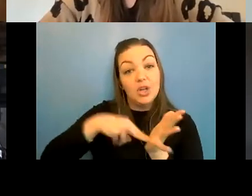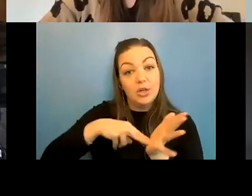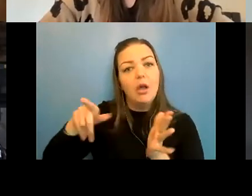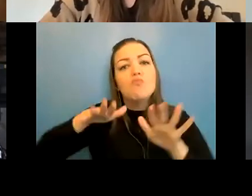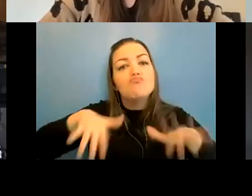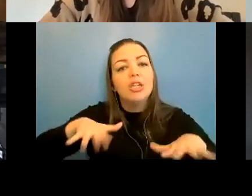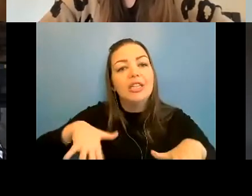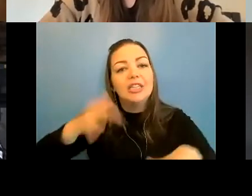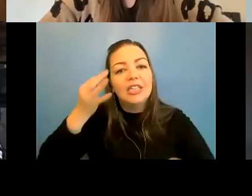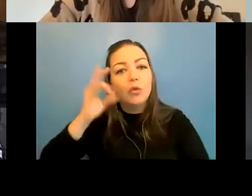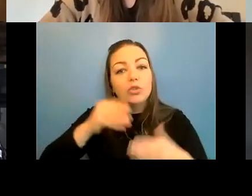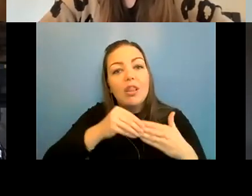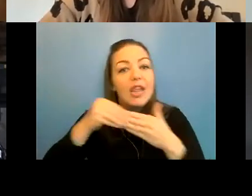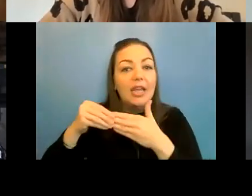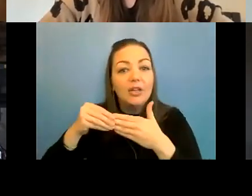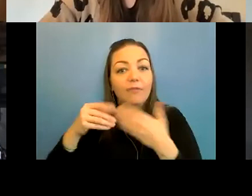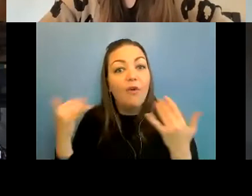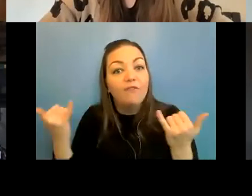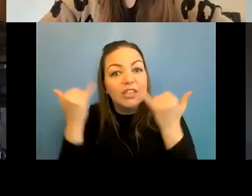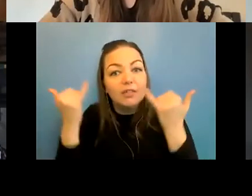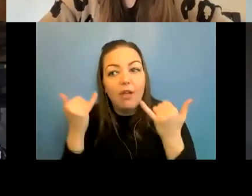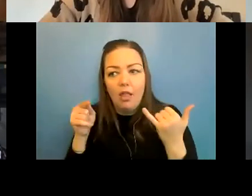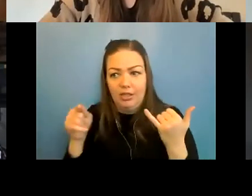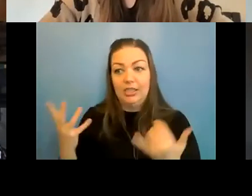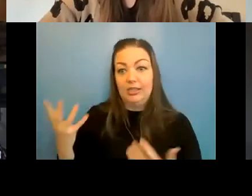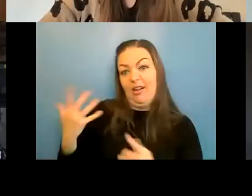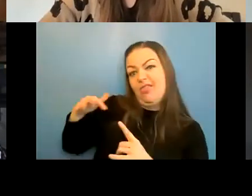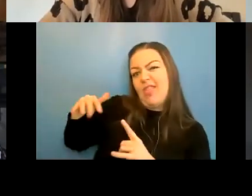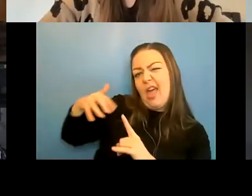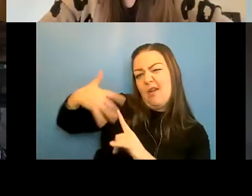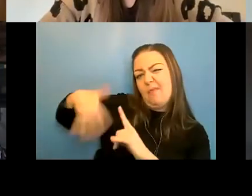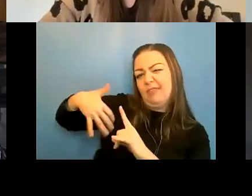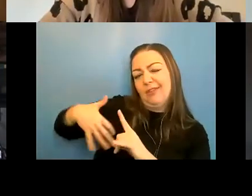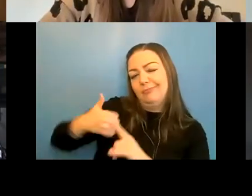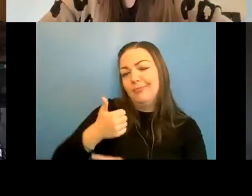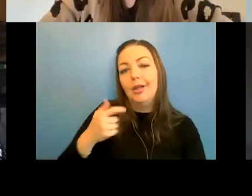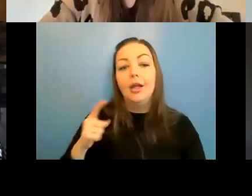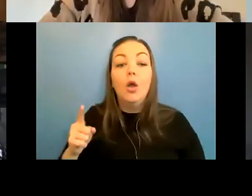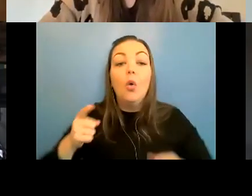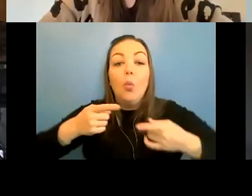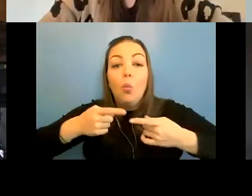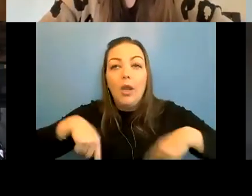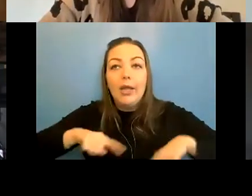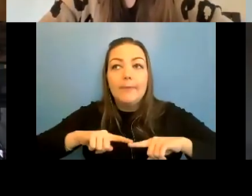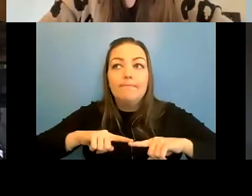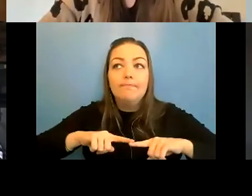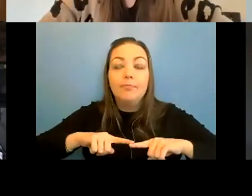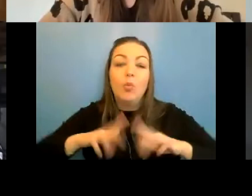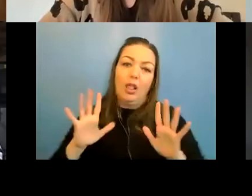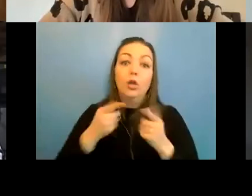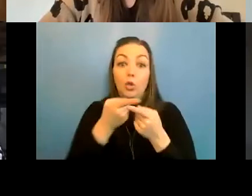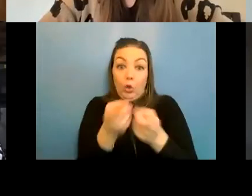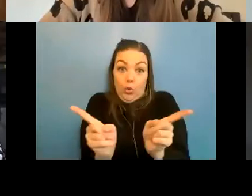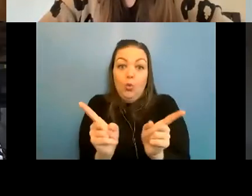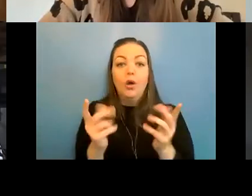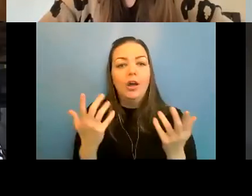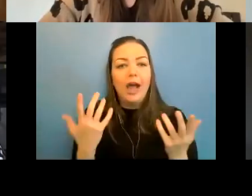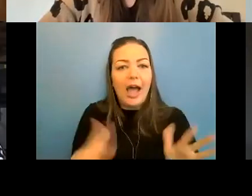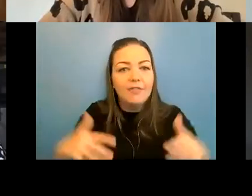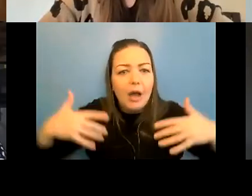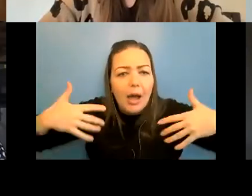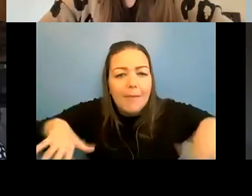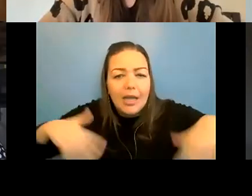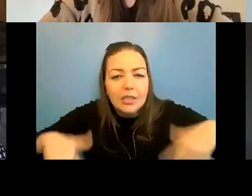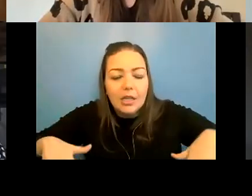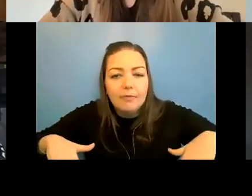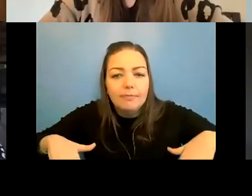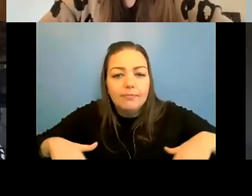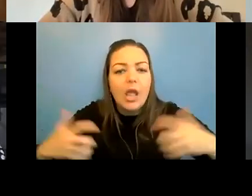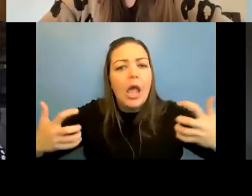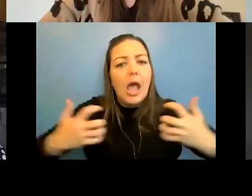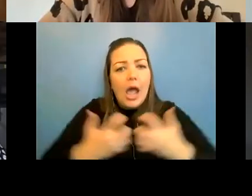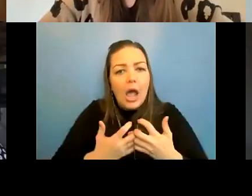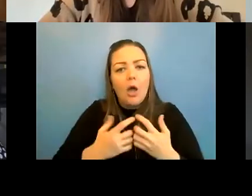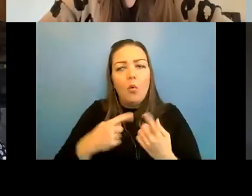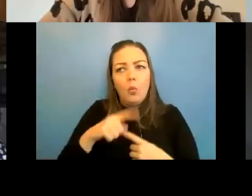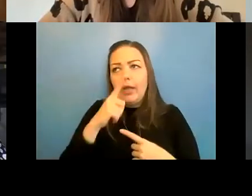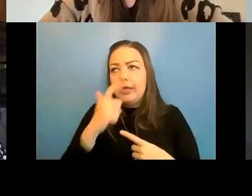although not on the screen, lurking, Becki Hinton, who is British Council Unlimited lead on all these things related to the Festival, is with us.